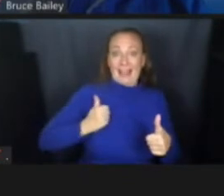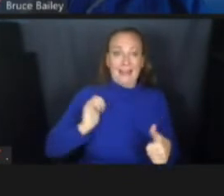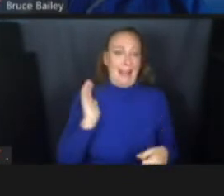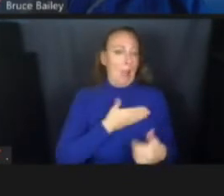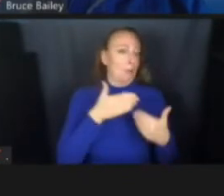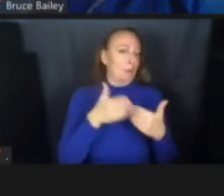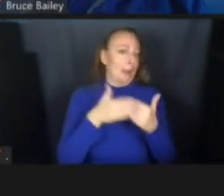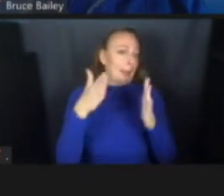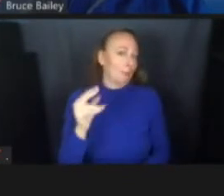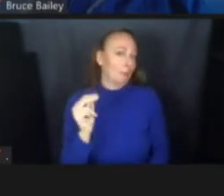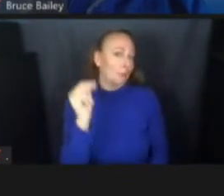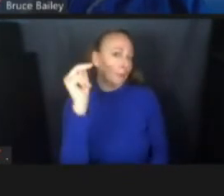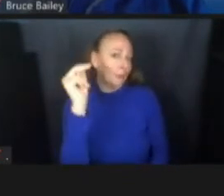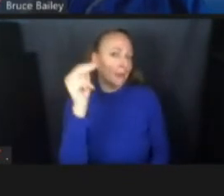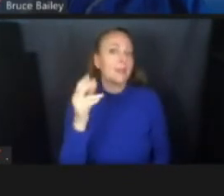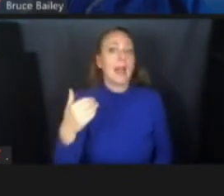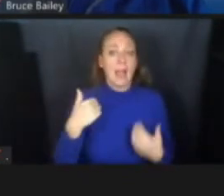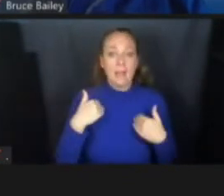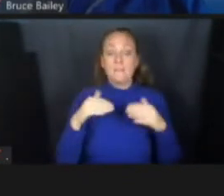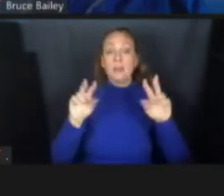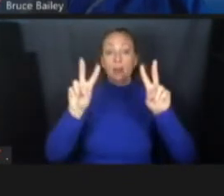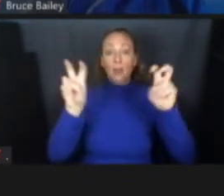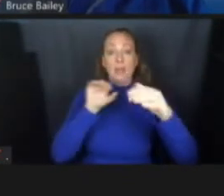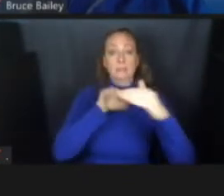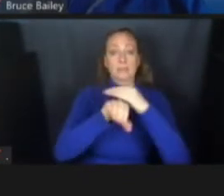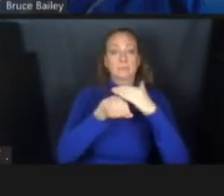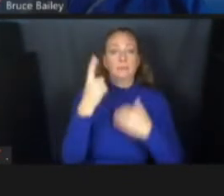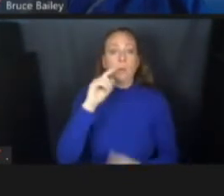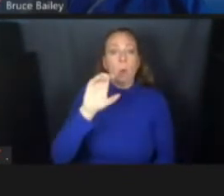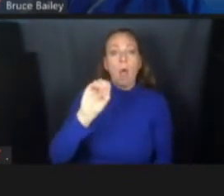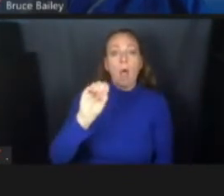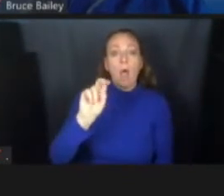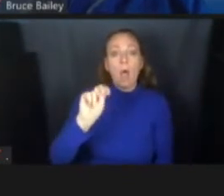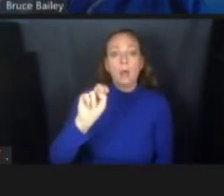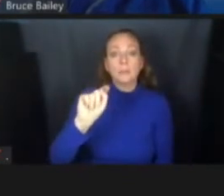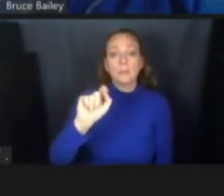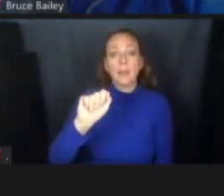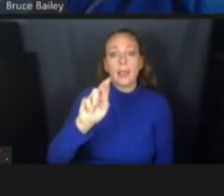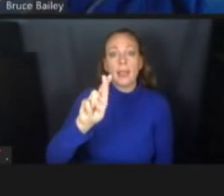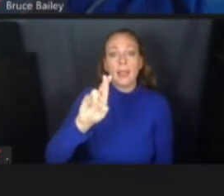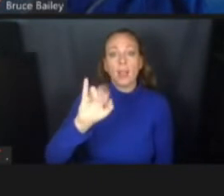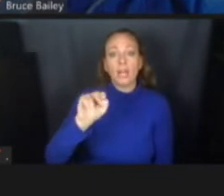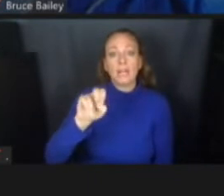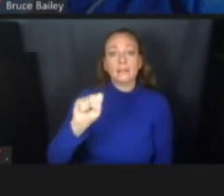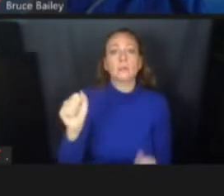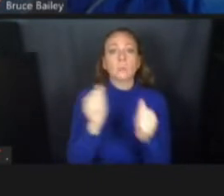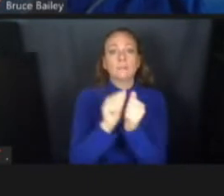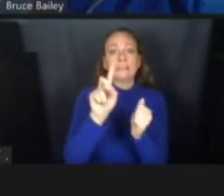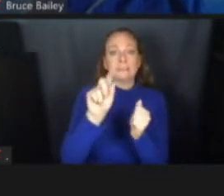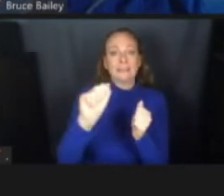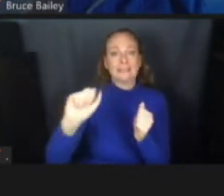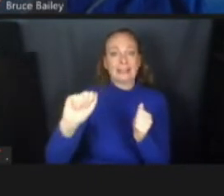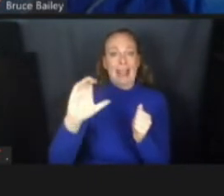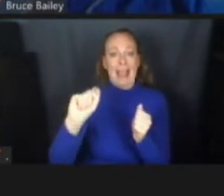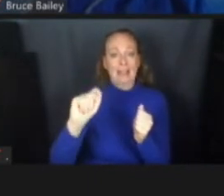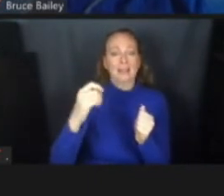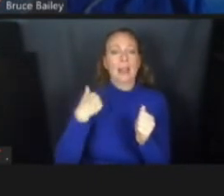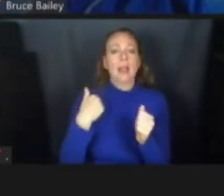we have the Accessibility for Ontarians with Disabilities Act, which contains a number of deadlines to be reached